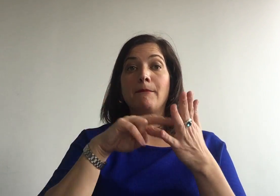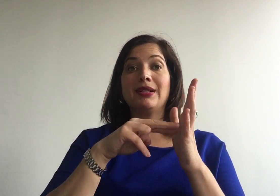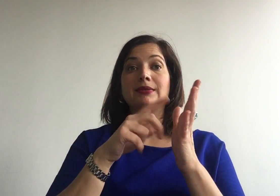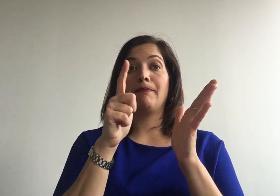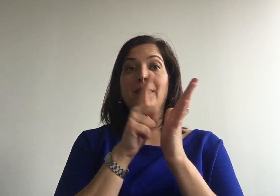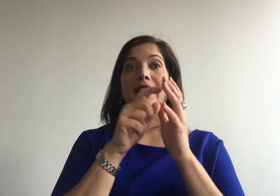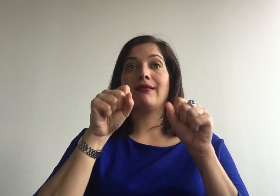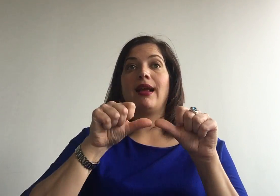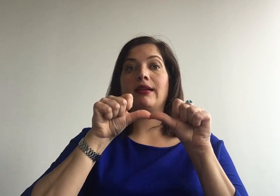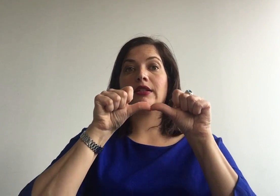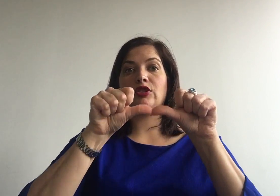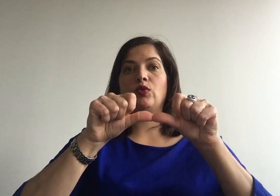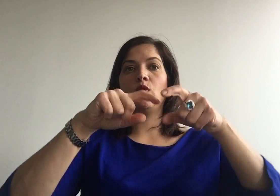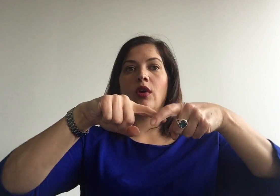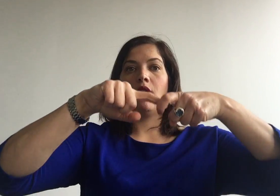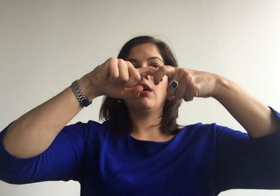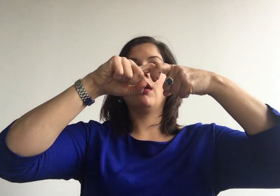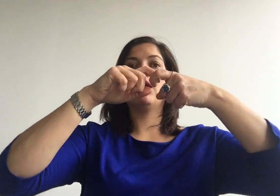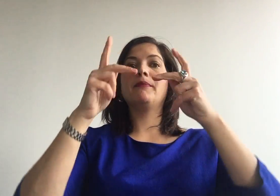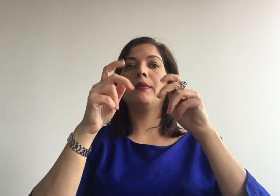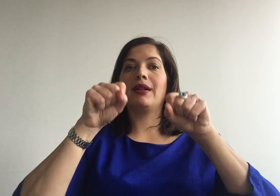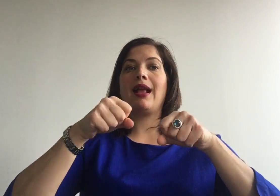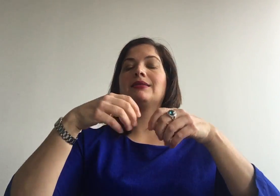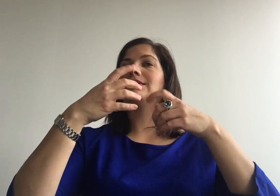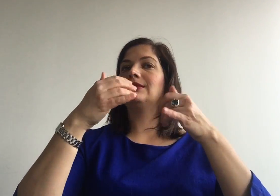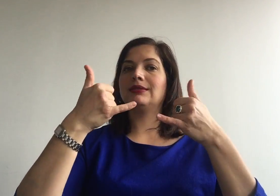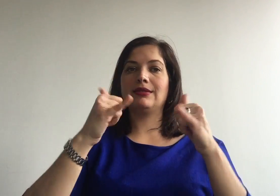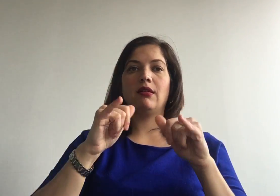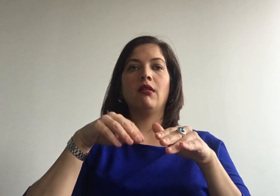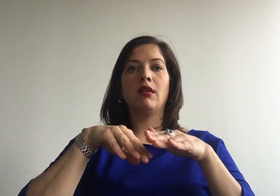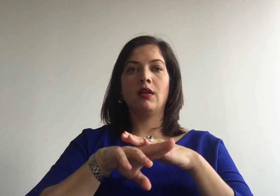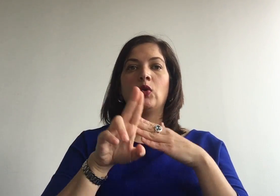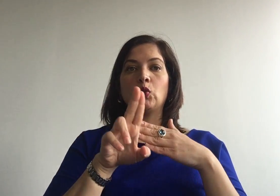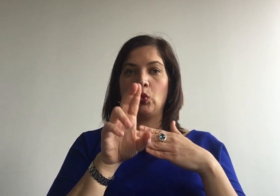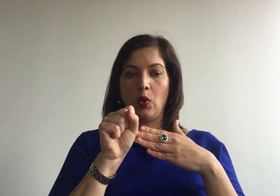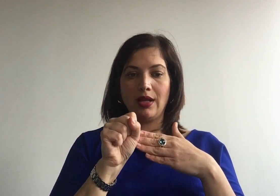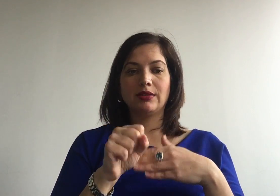The ban will continue to be suspended. People can still enter the U.S.